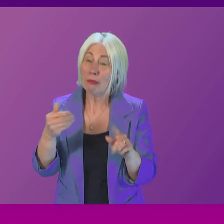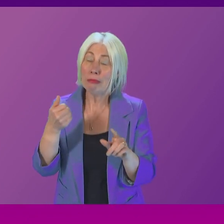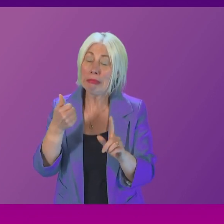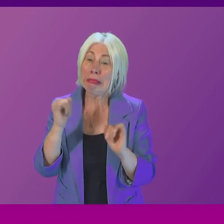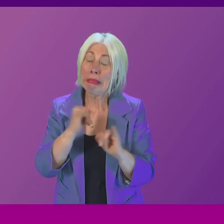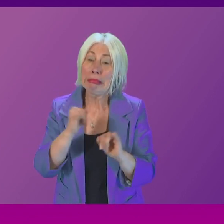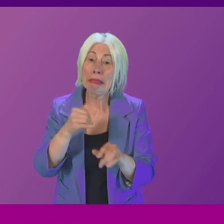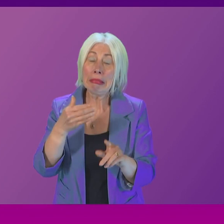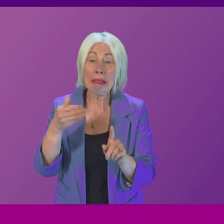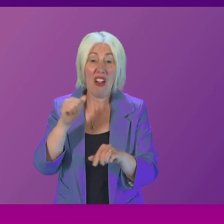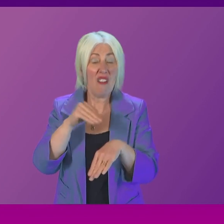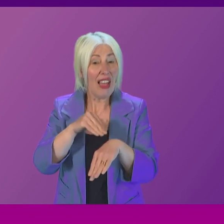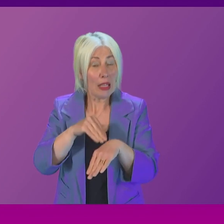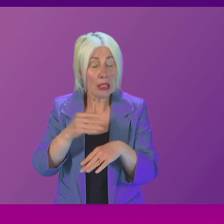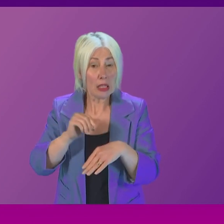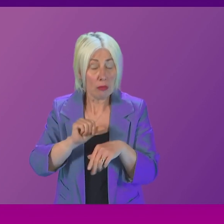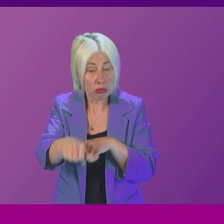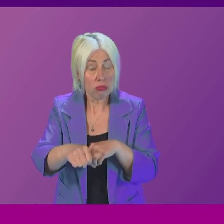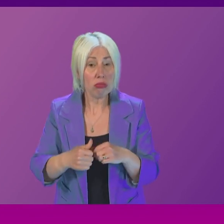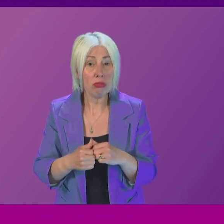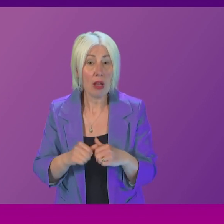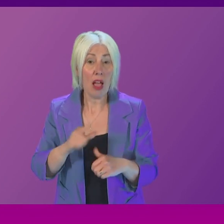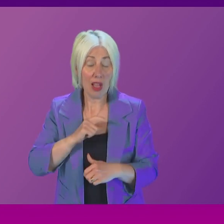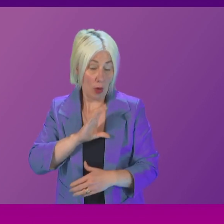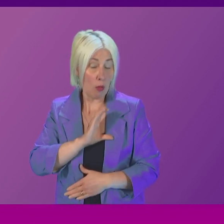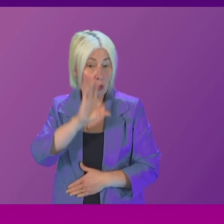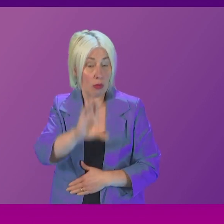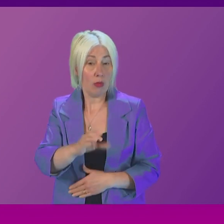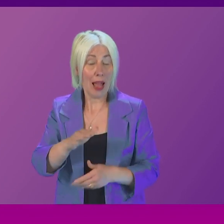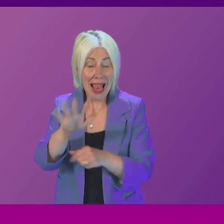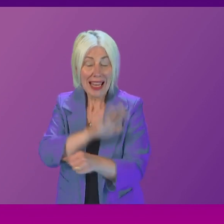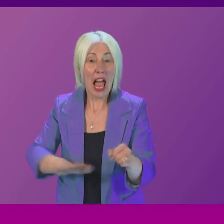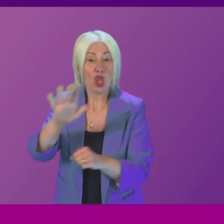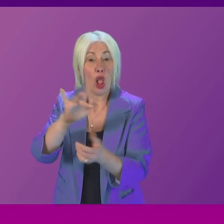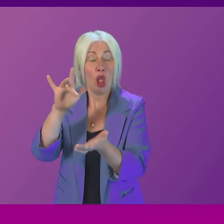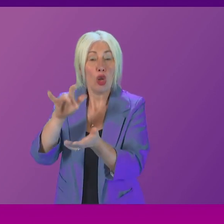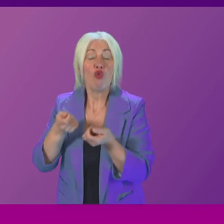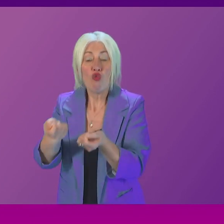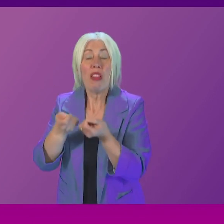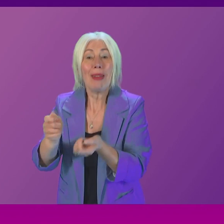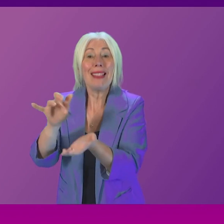That is why, for example, we are investing in our national treatment centres. We have four of those opening this year.